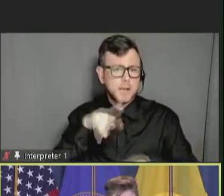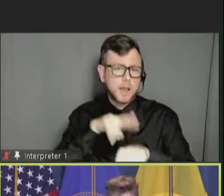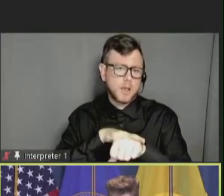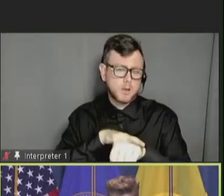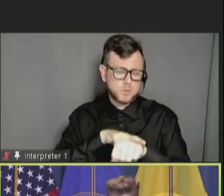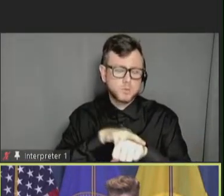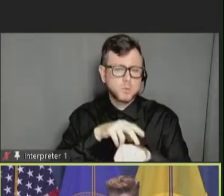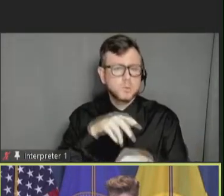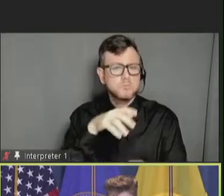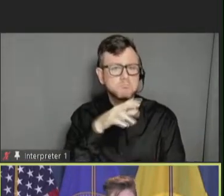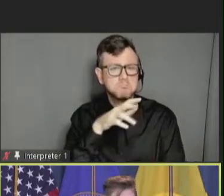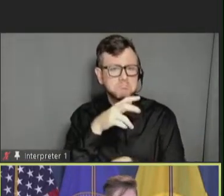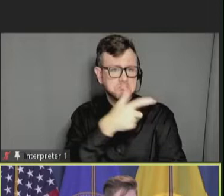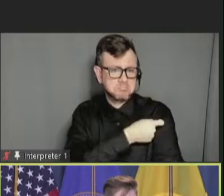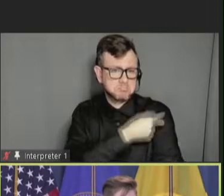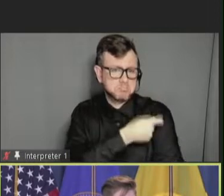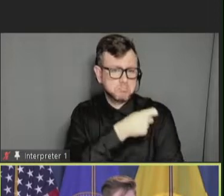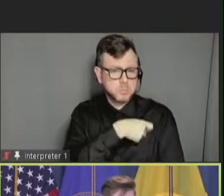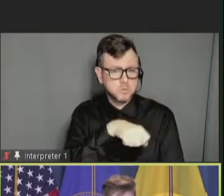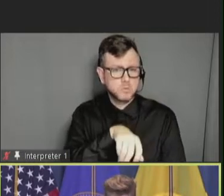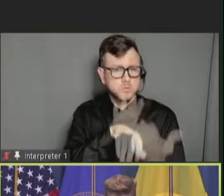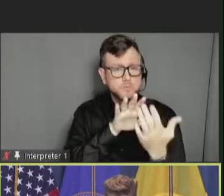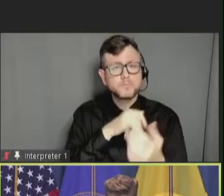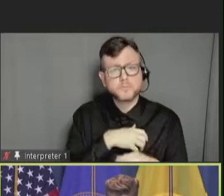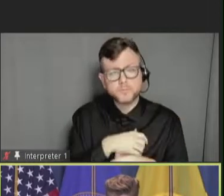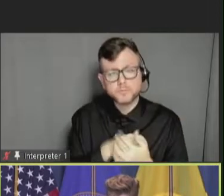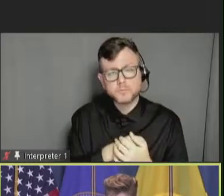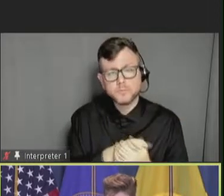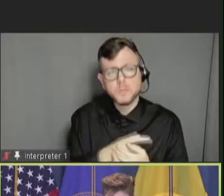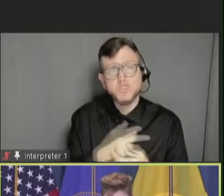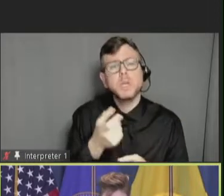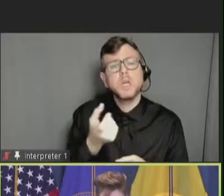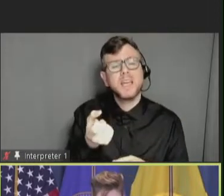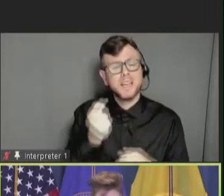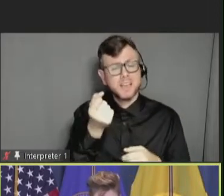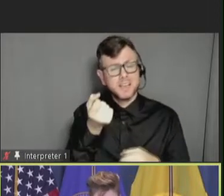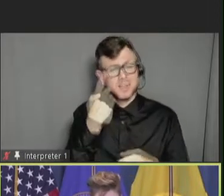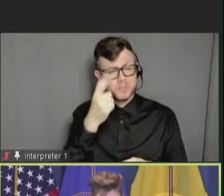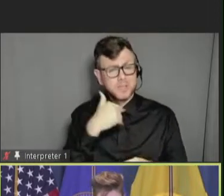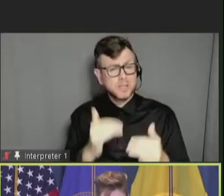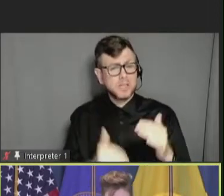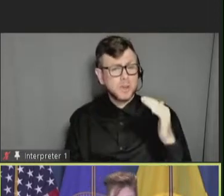Ensuring equitable access is another critical part of achieving immunization readiness. So,